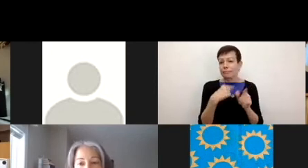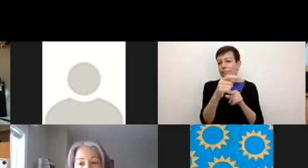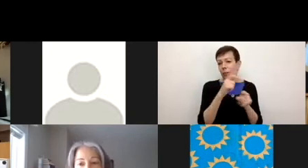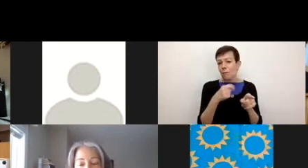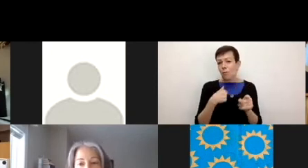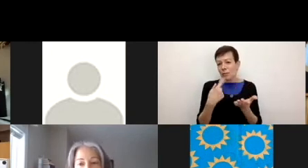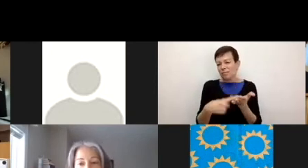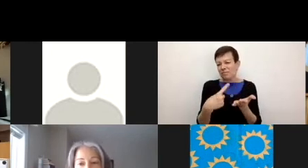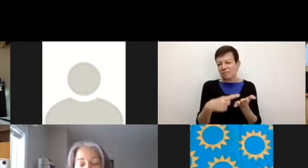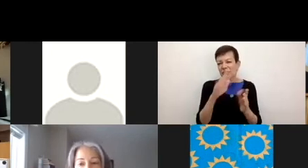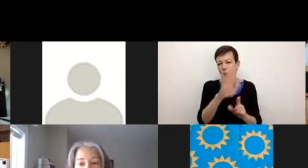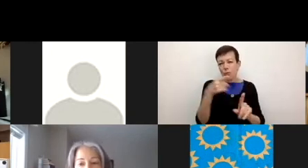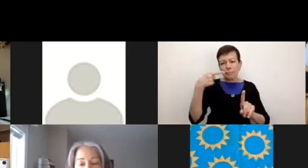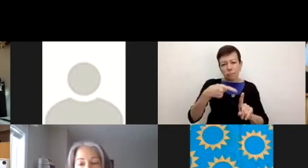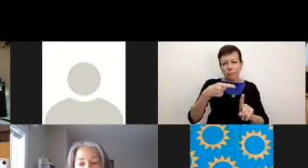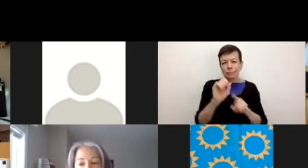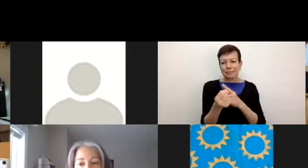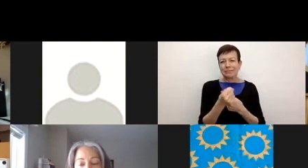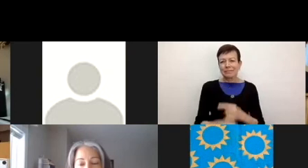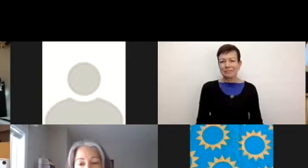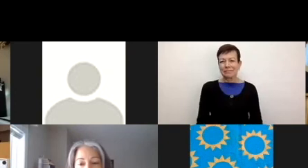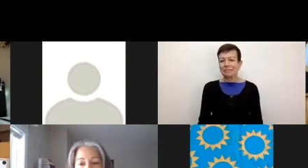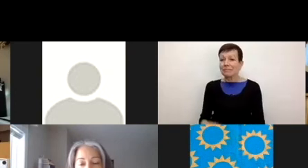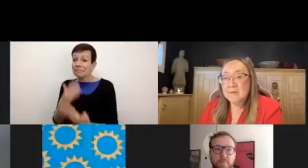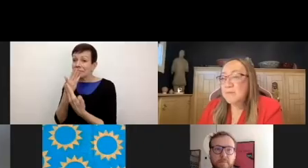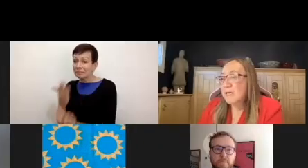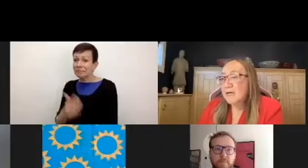Thank you.